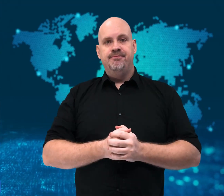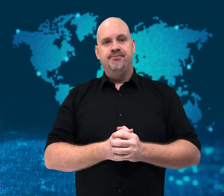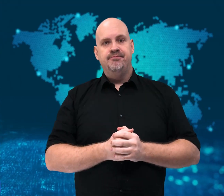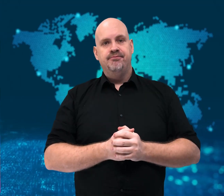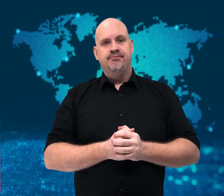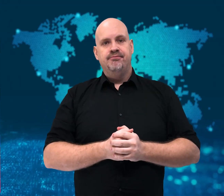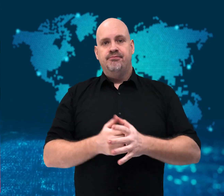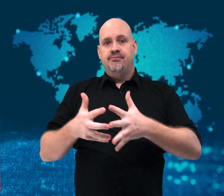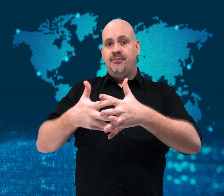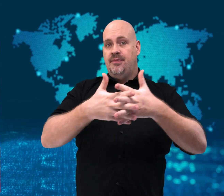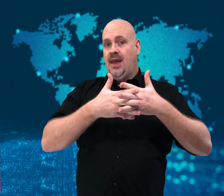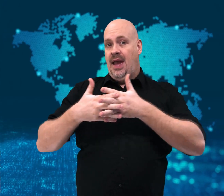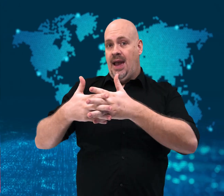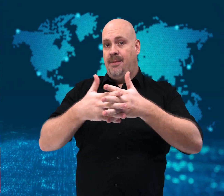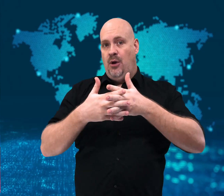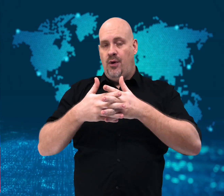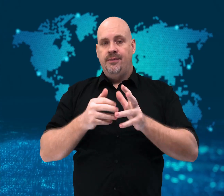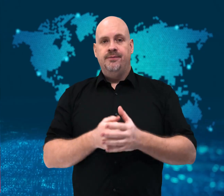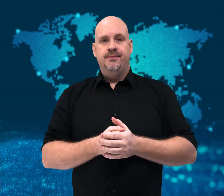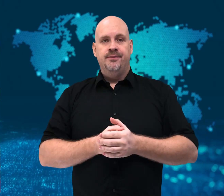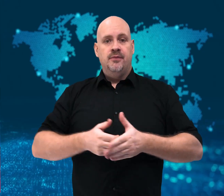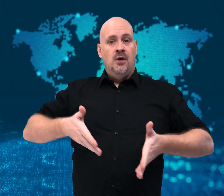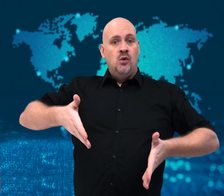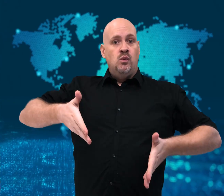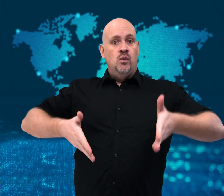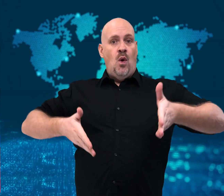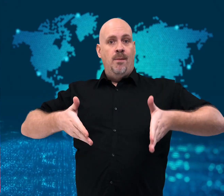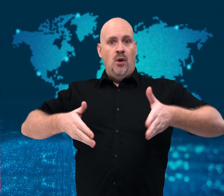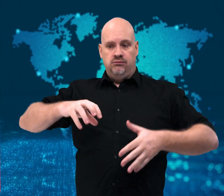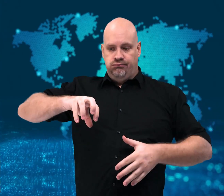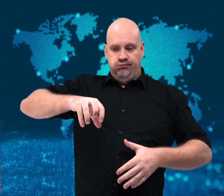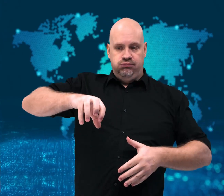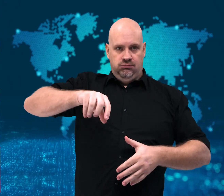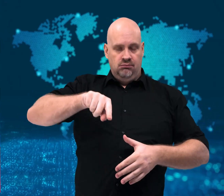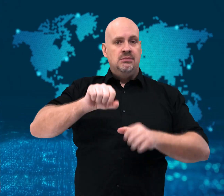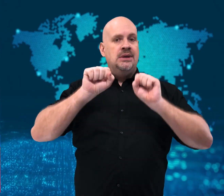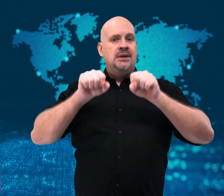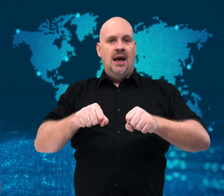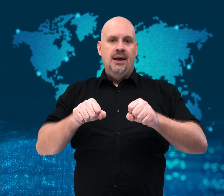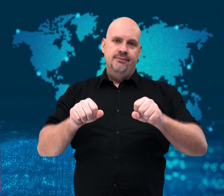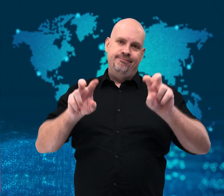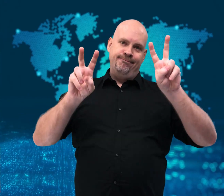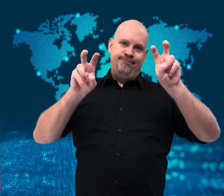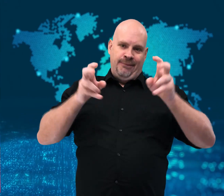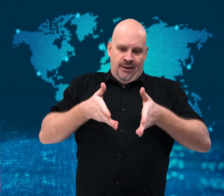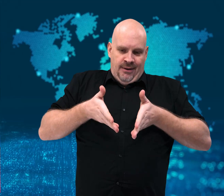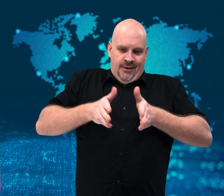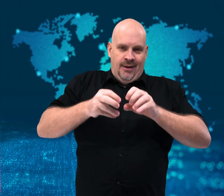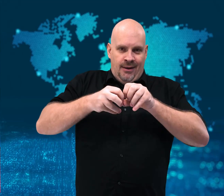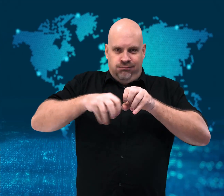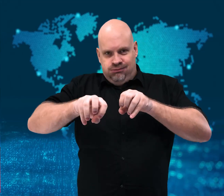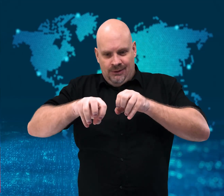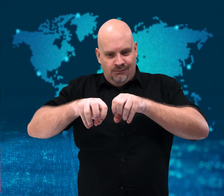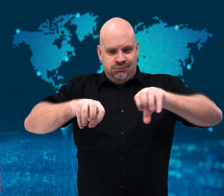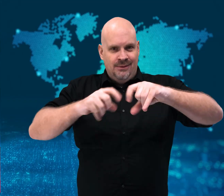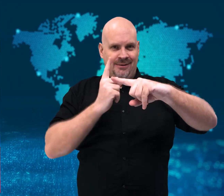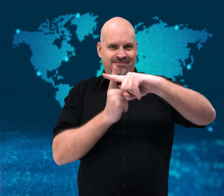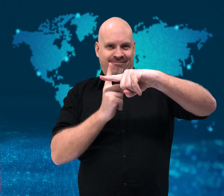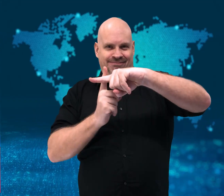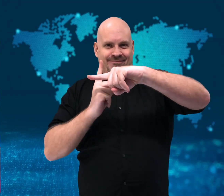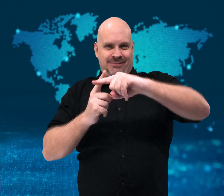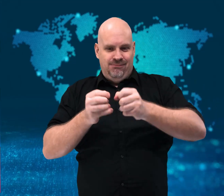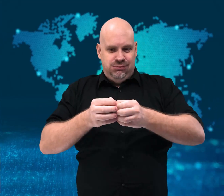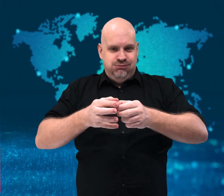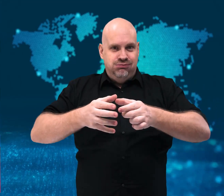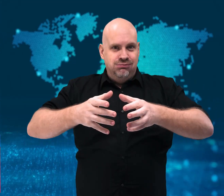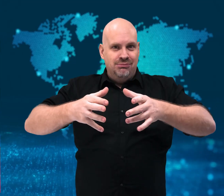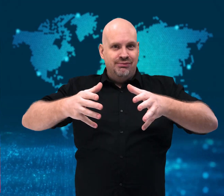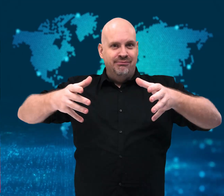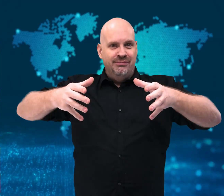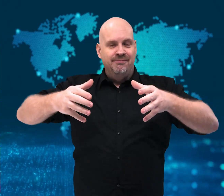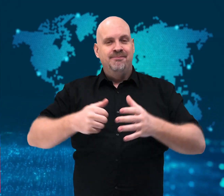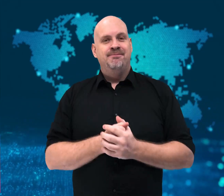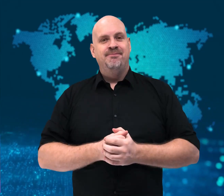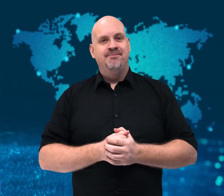Robots that can reproduce.